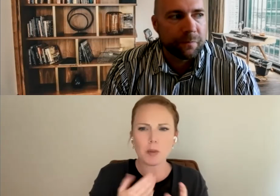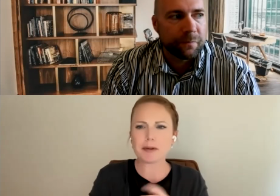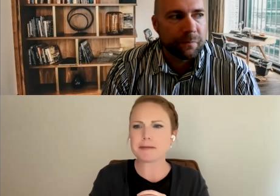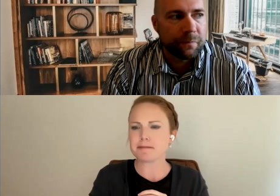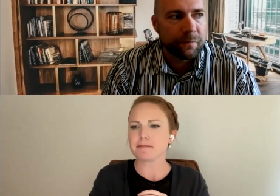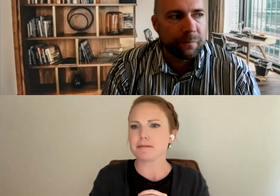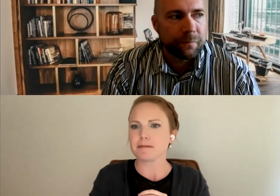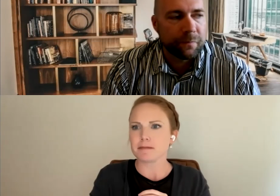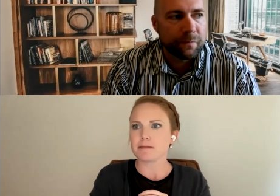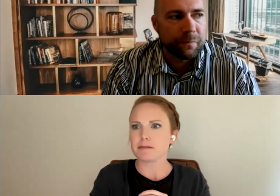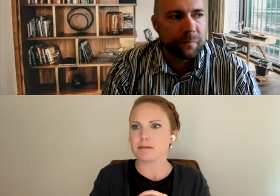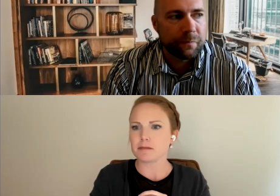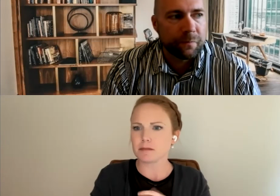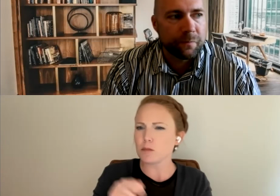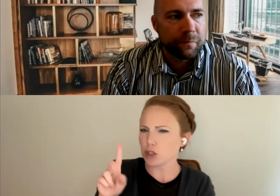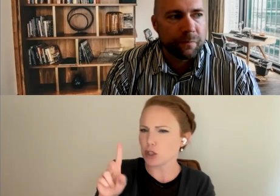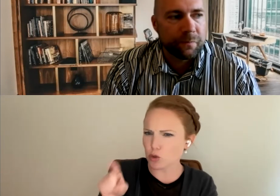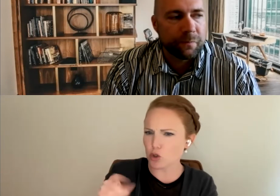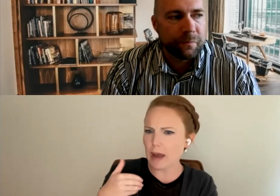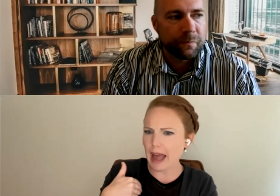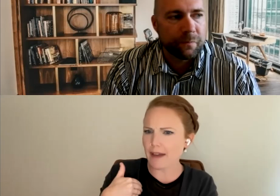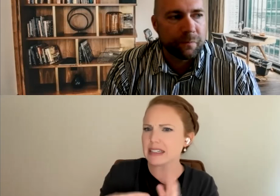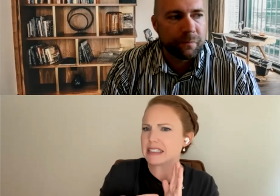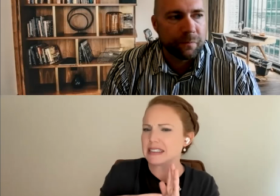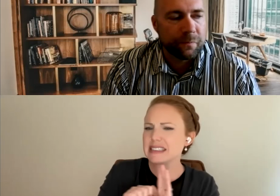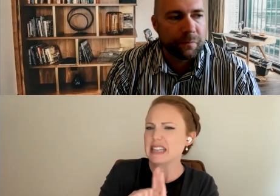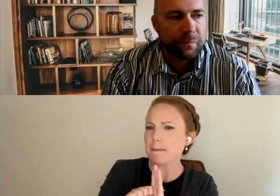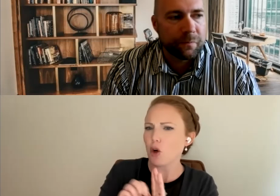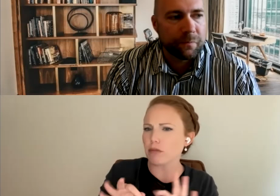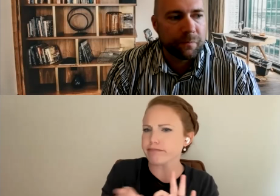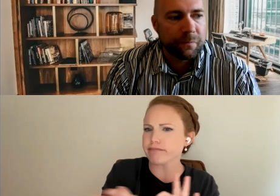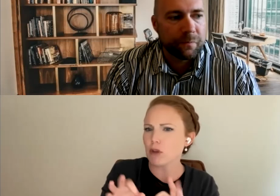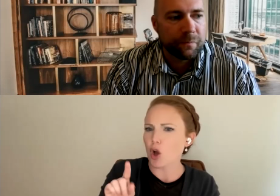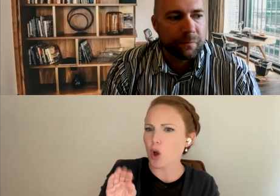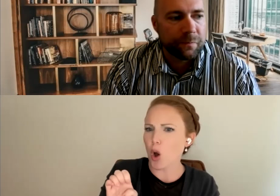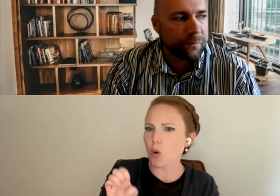And we've got - okay do you have sample code for integrating captions in